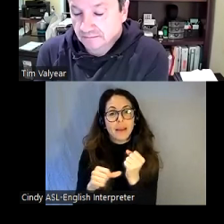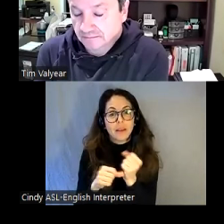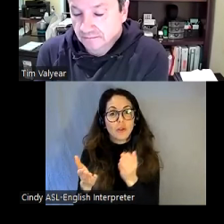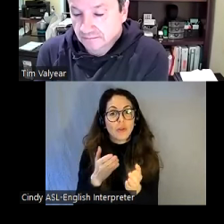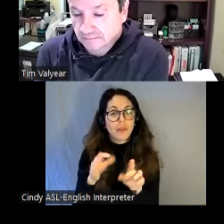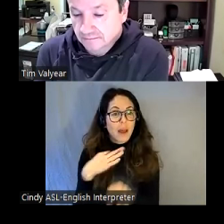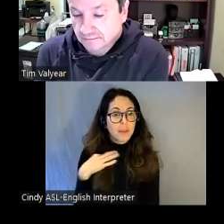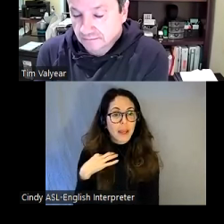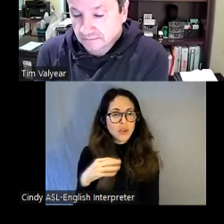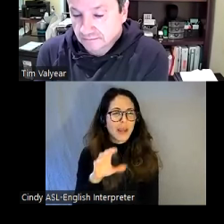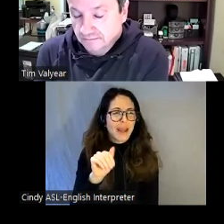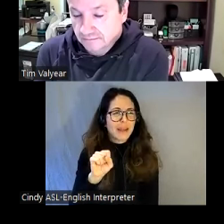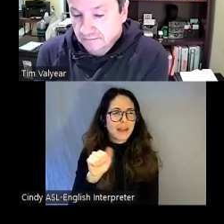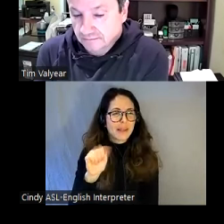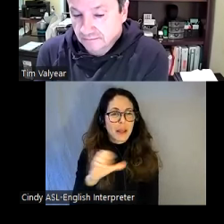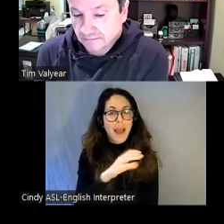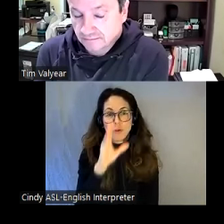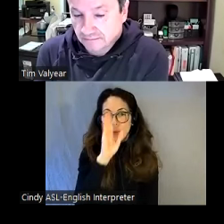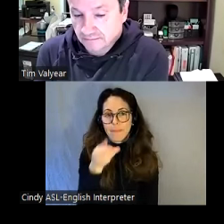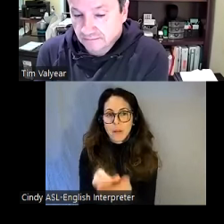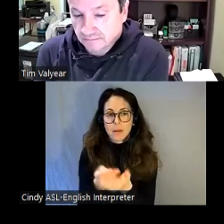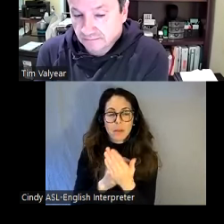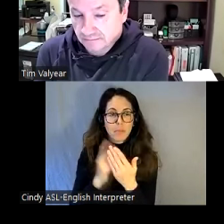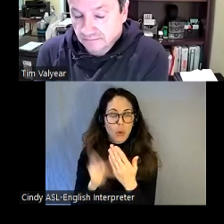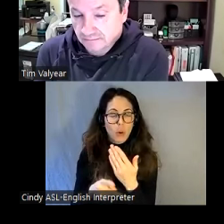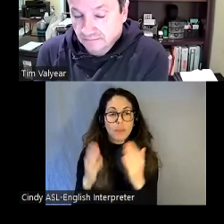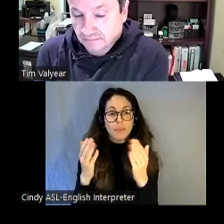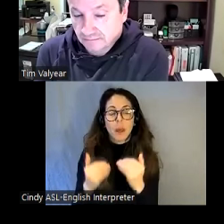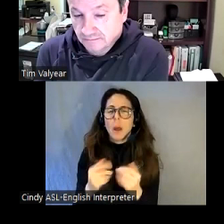training program, the attendant service application